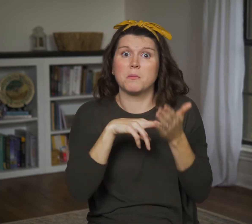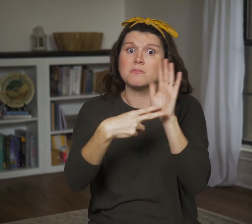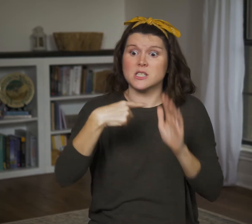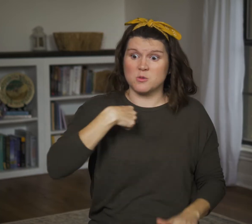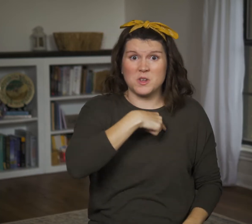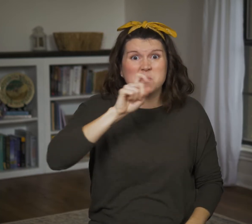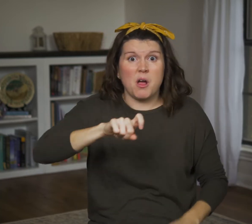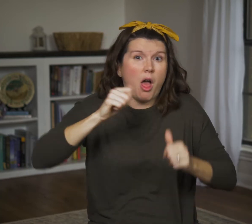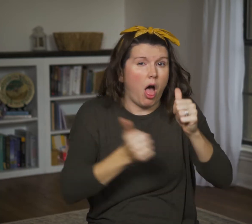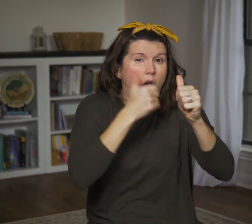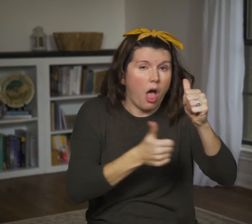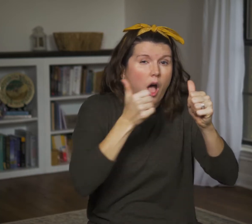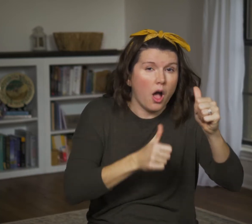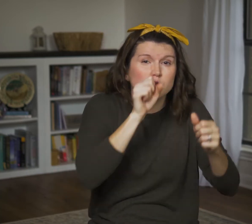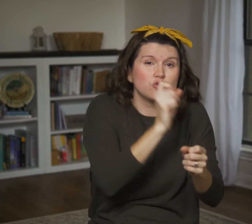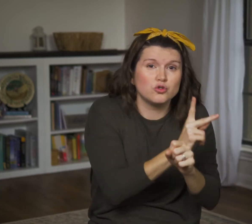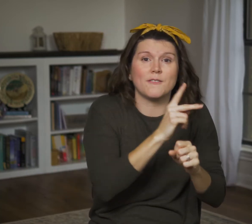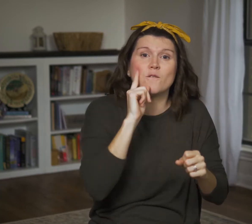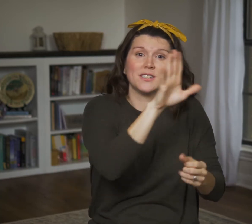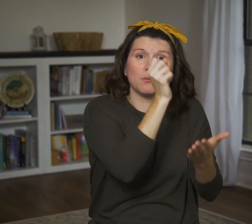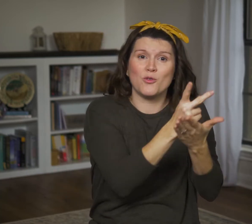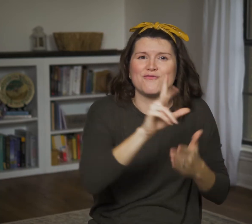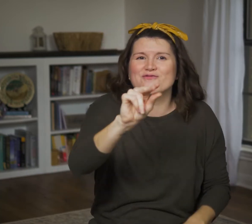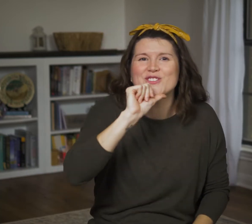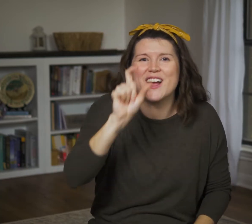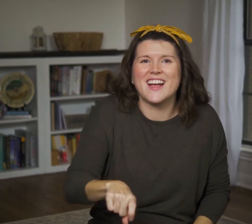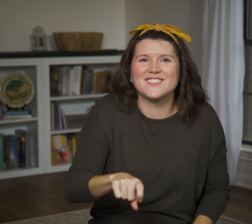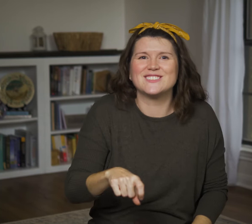We can stop striving for His approval,